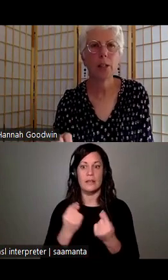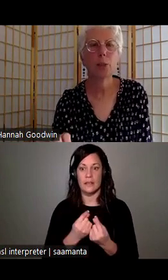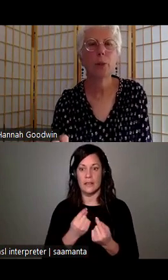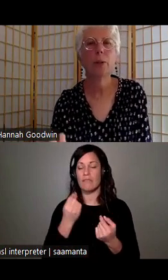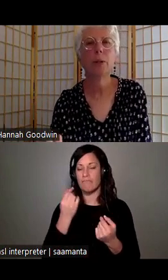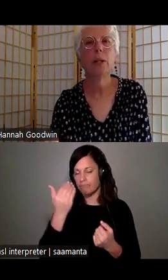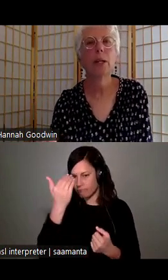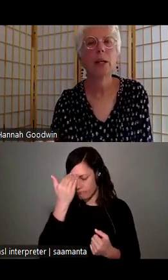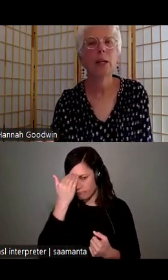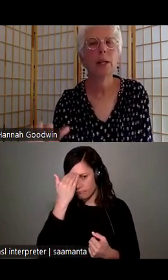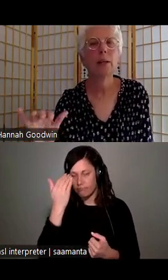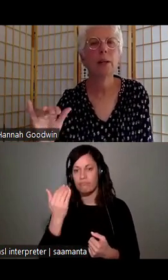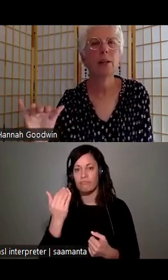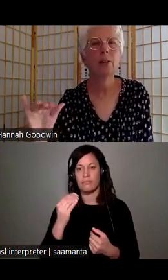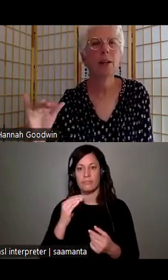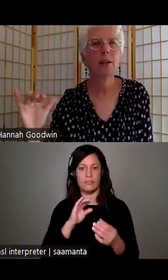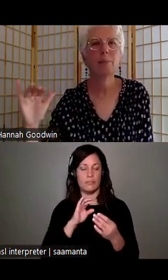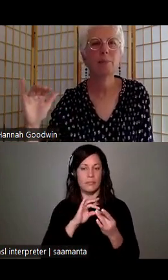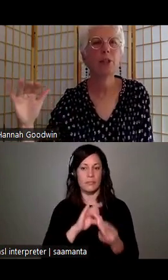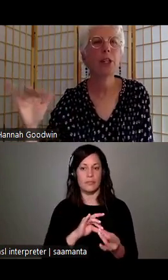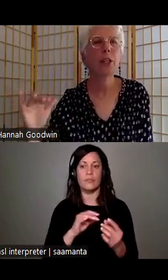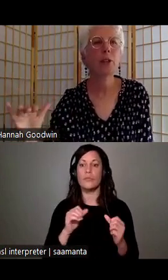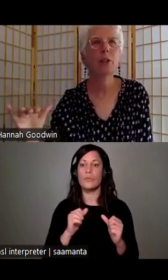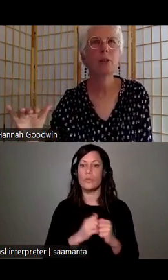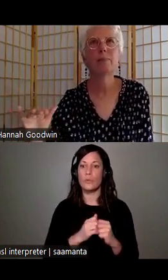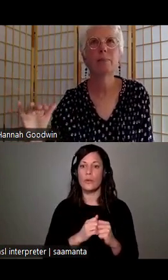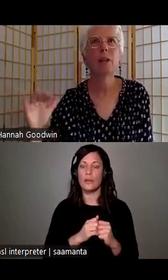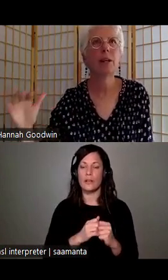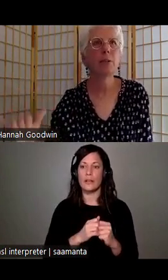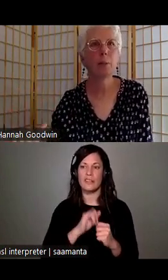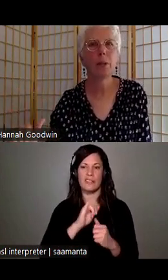and knowledgeable in the particular laws that apply.